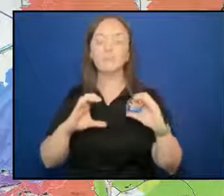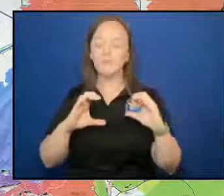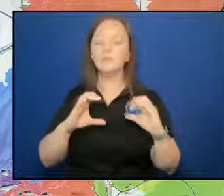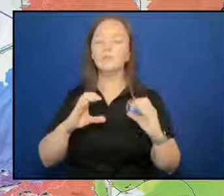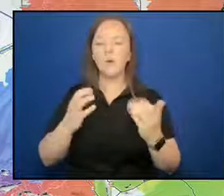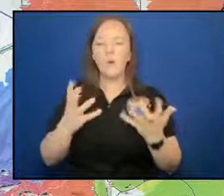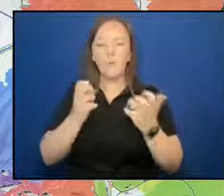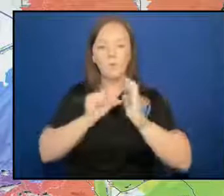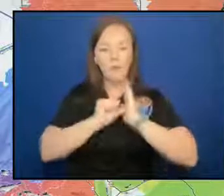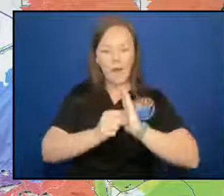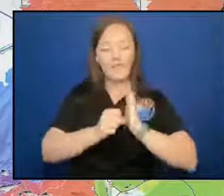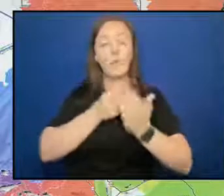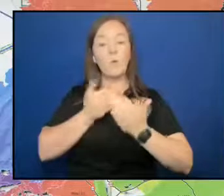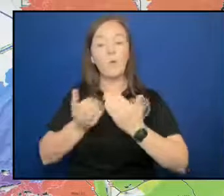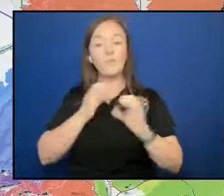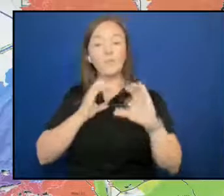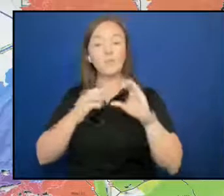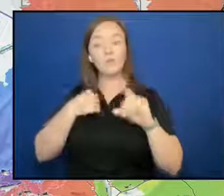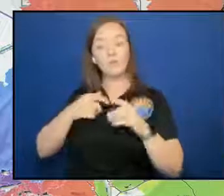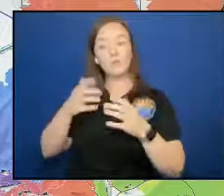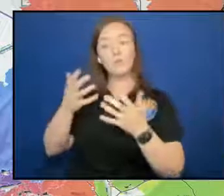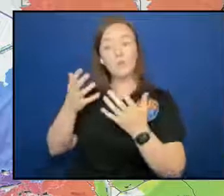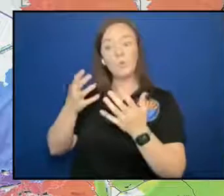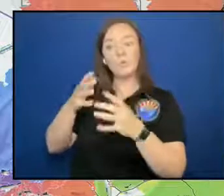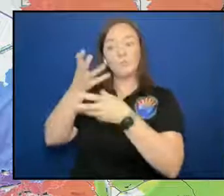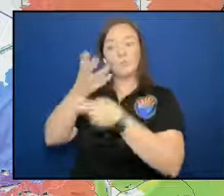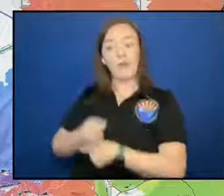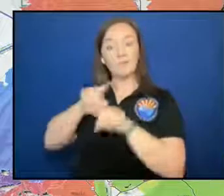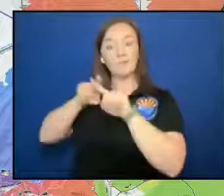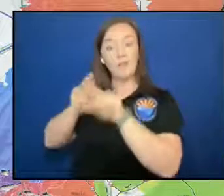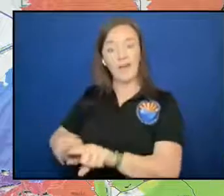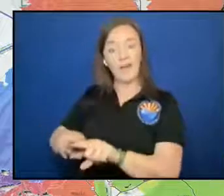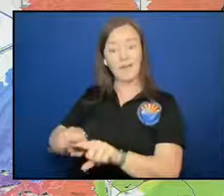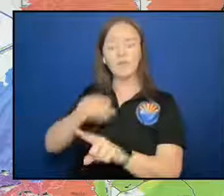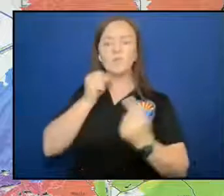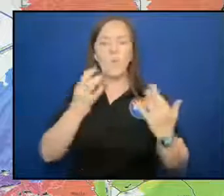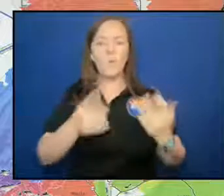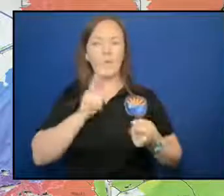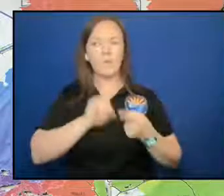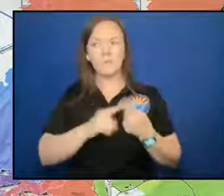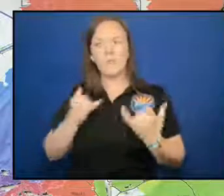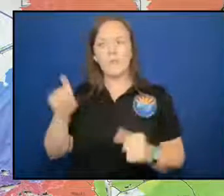UM, SO, IN TERMS OF PREPARING FOR TOMORROW AND WEDNESDAY ESPECIALLY NOW IN THE SHORT-TERM, AND REALLY